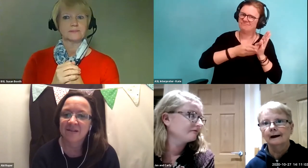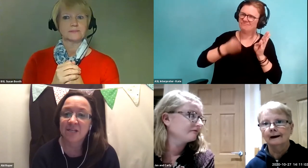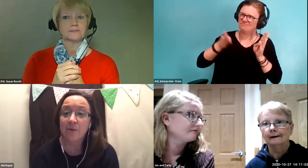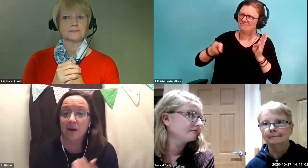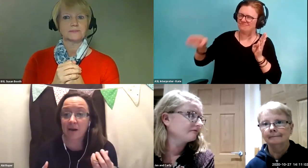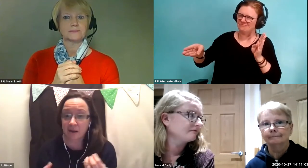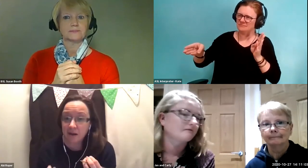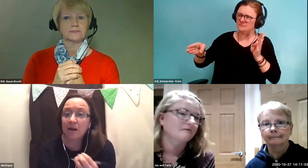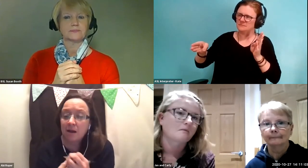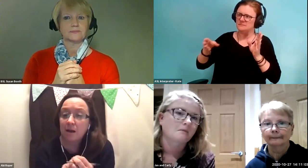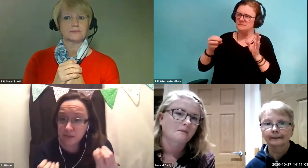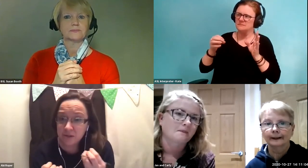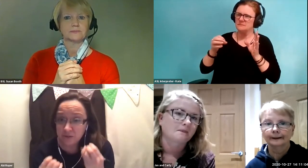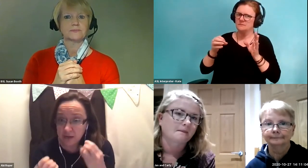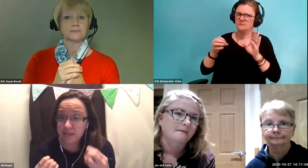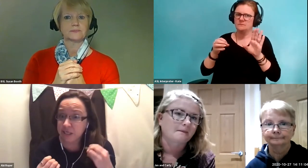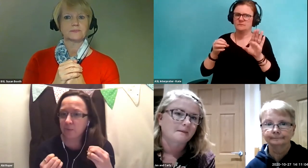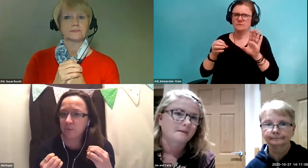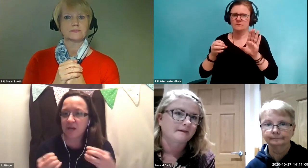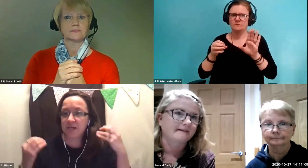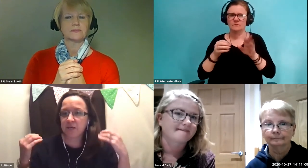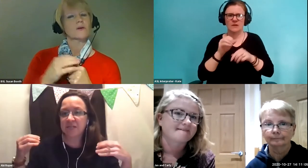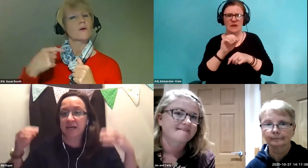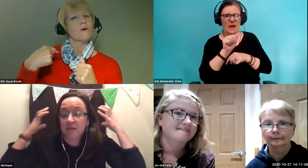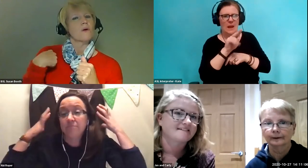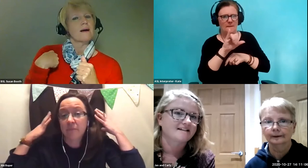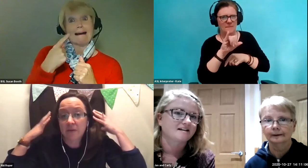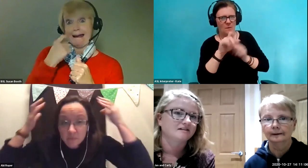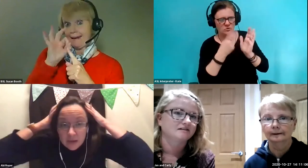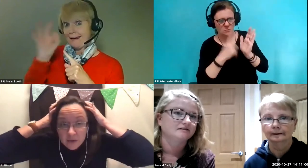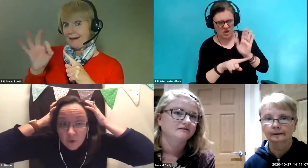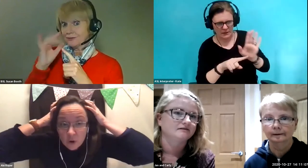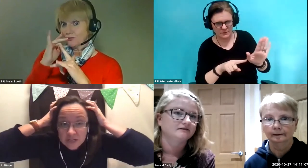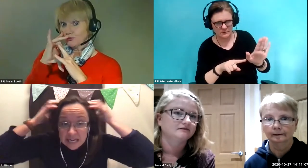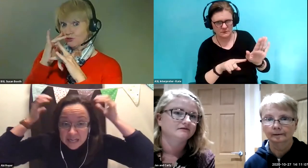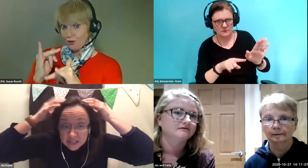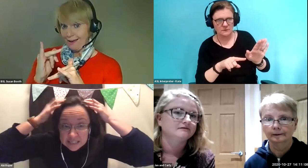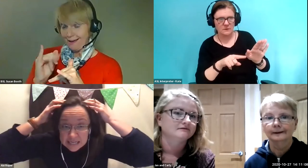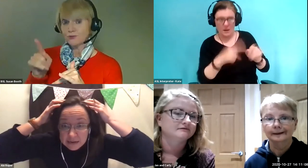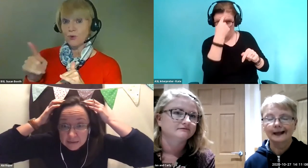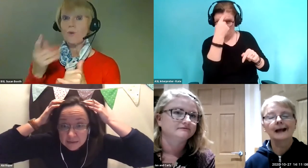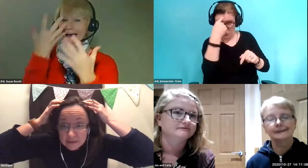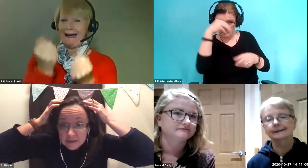so I can I check what I think you're saying you know you've got all the intelligence in here